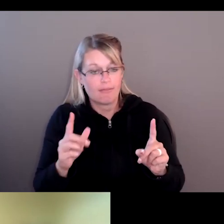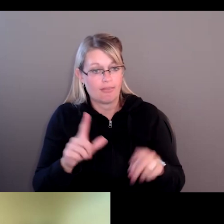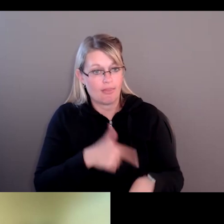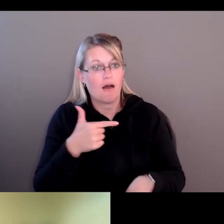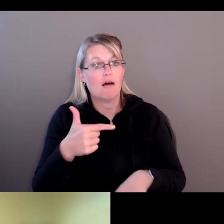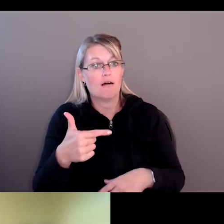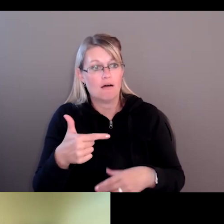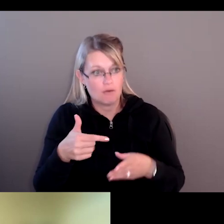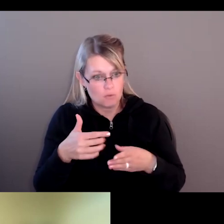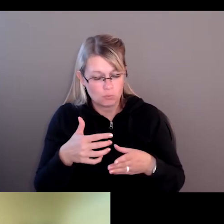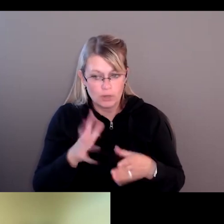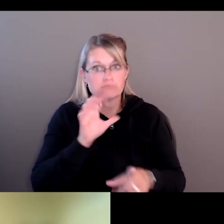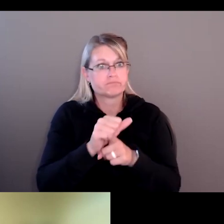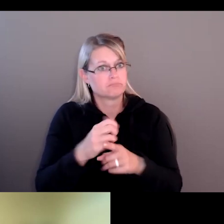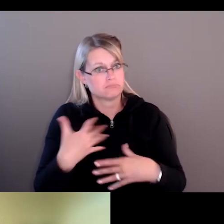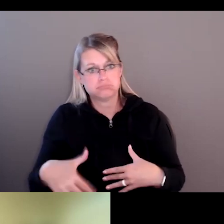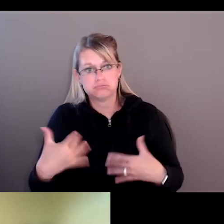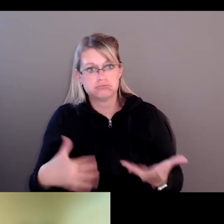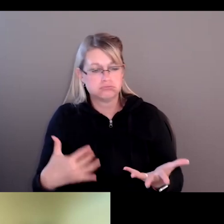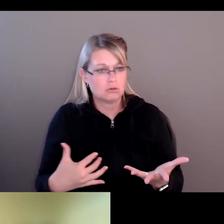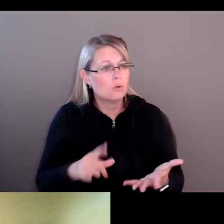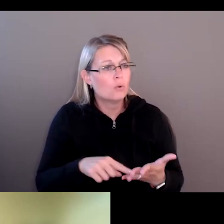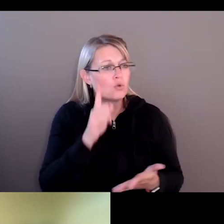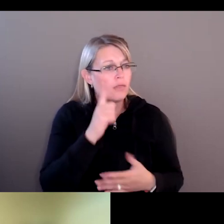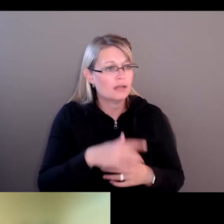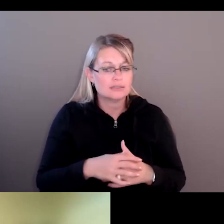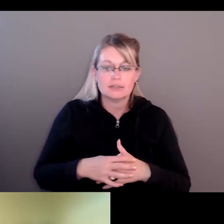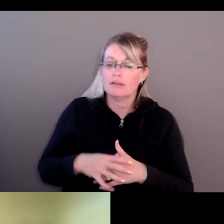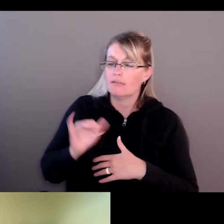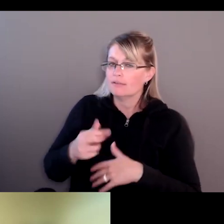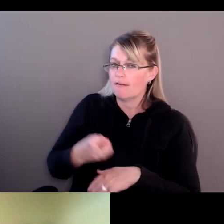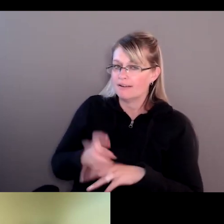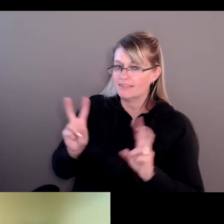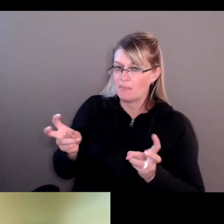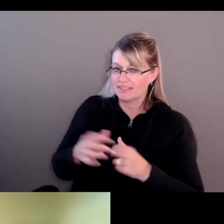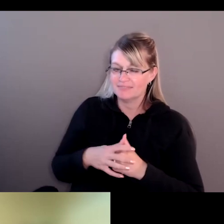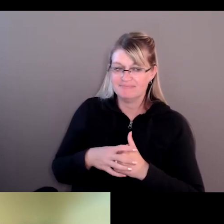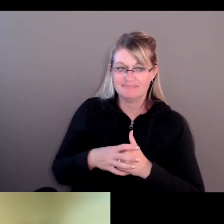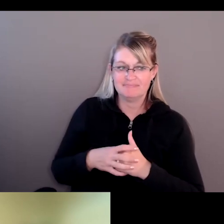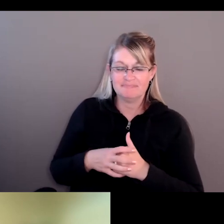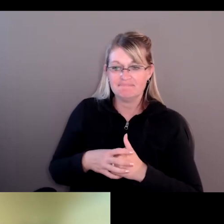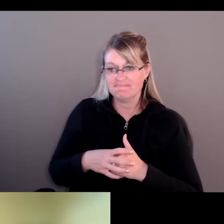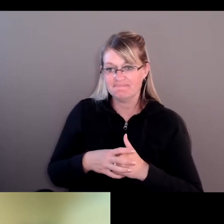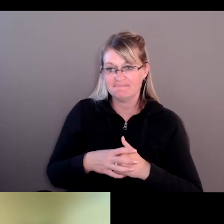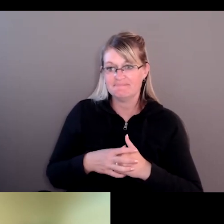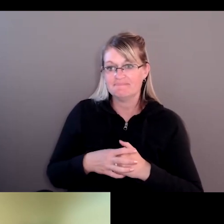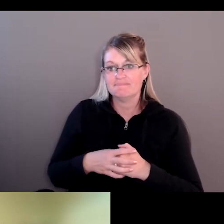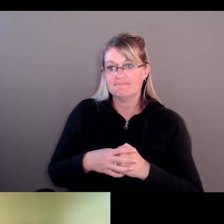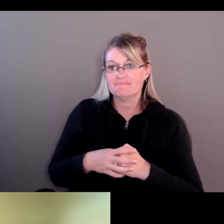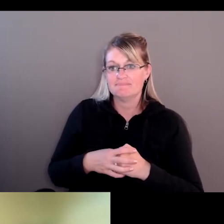on board, what are your thoughts on that? >> Nic: This is a difficult topic. I have been